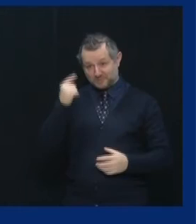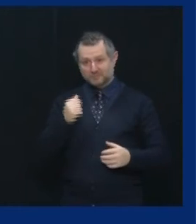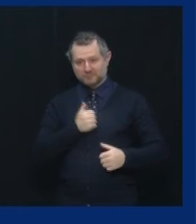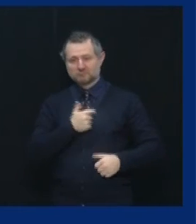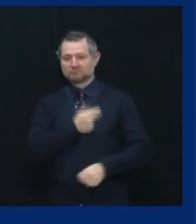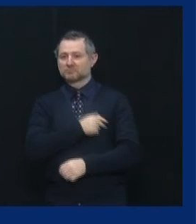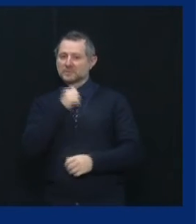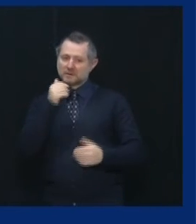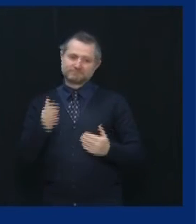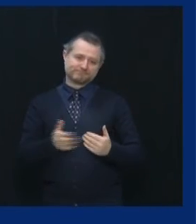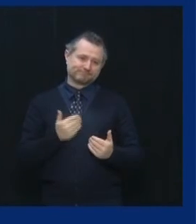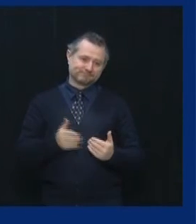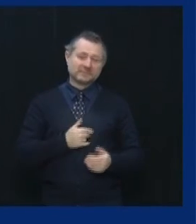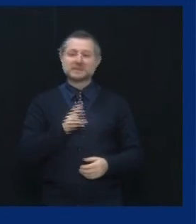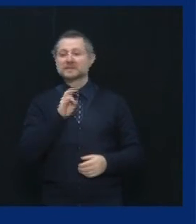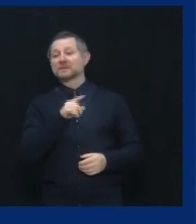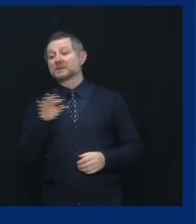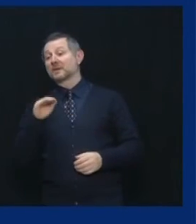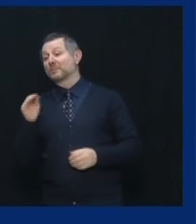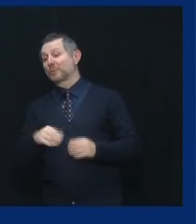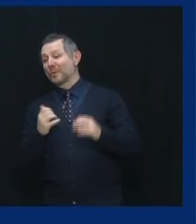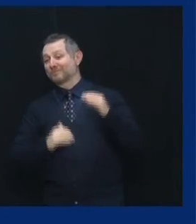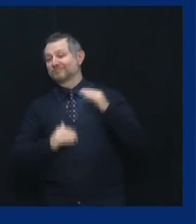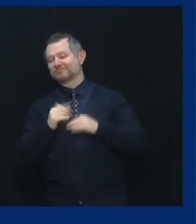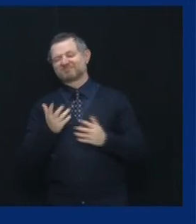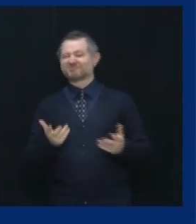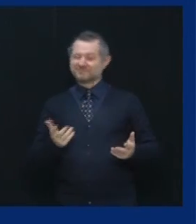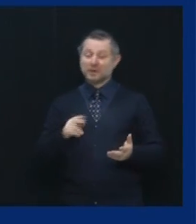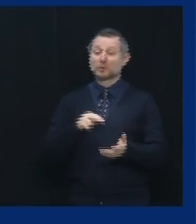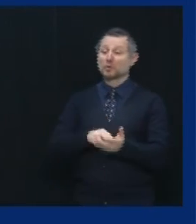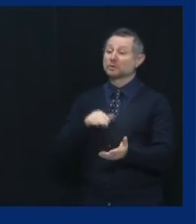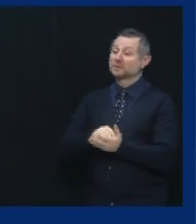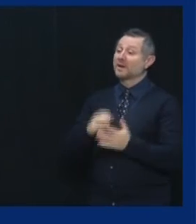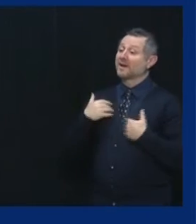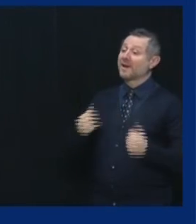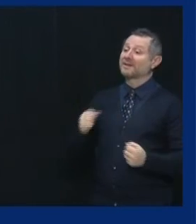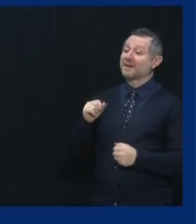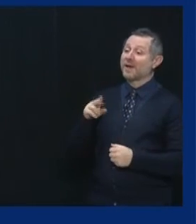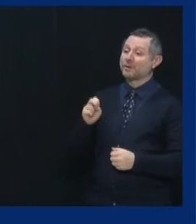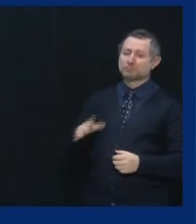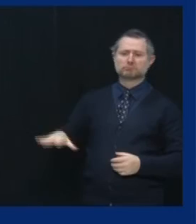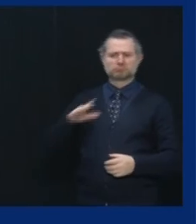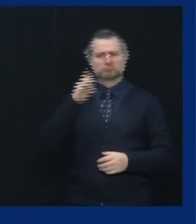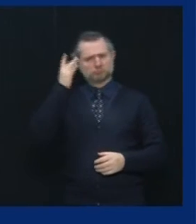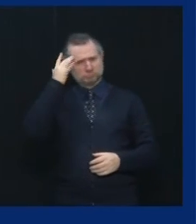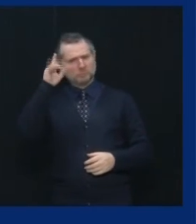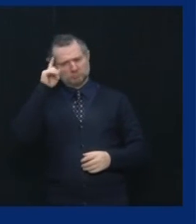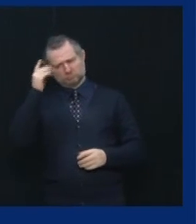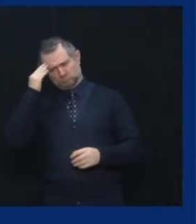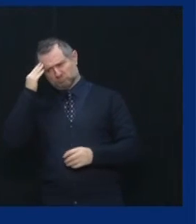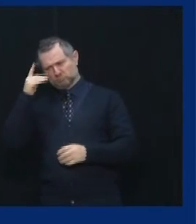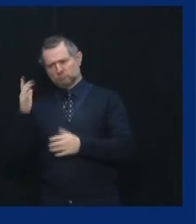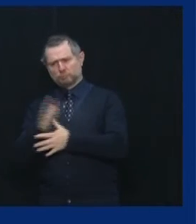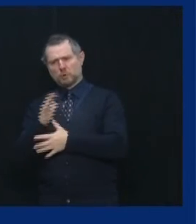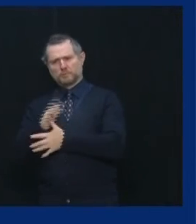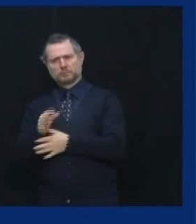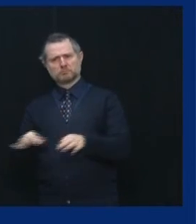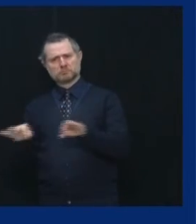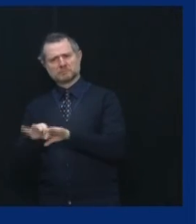ET CETERA. SO GETTING TO 70% TO 90% IS VERY DIFFICULT. THAT IS WHY WITH THE HEALTH CARE